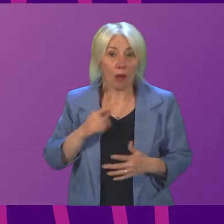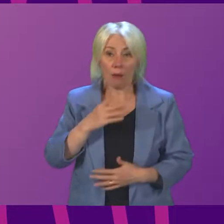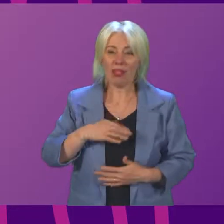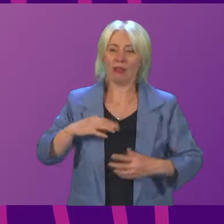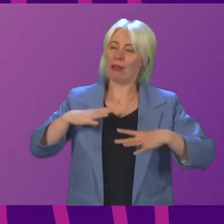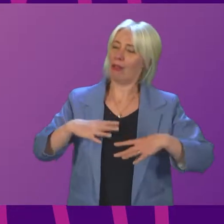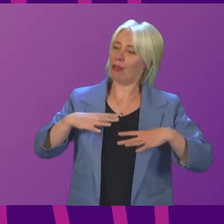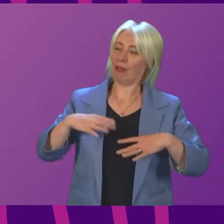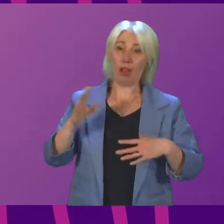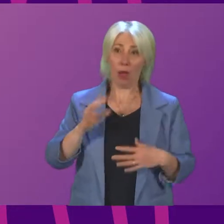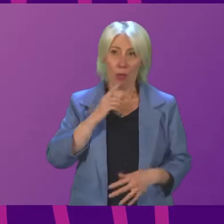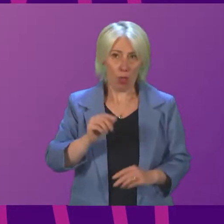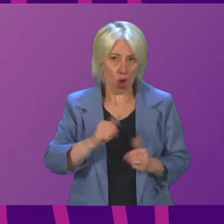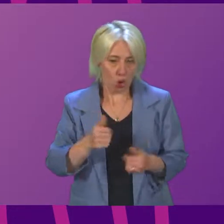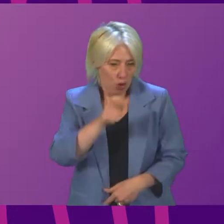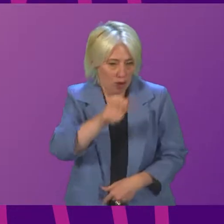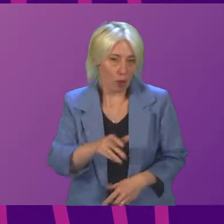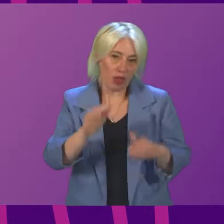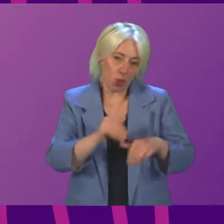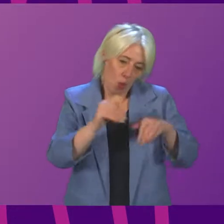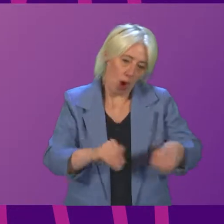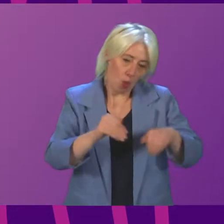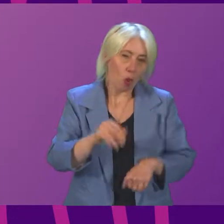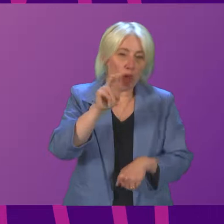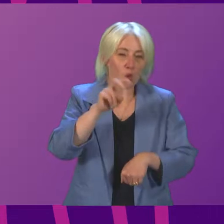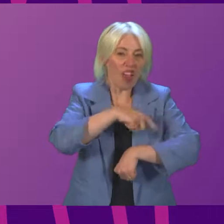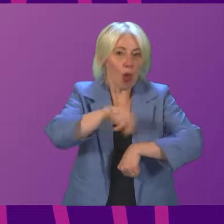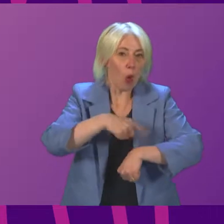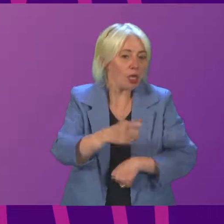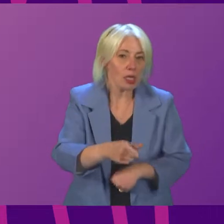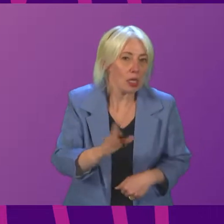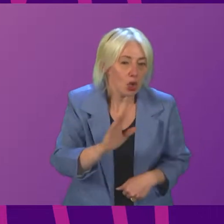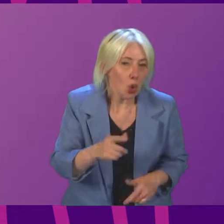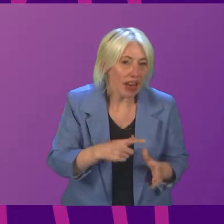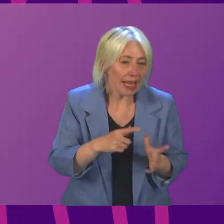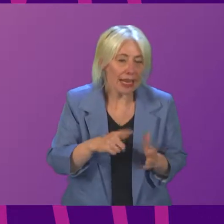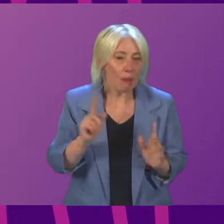who has to wait for 12 hours in an A and E department in Scotland, but it simply shows